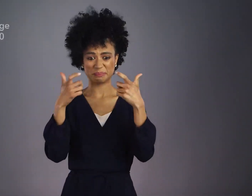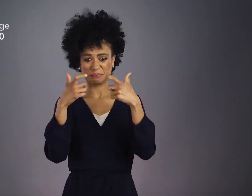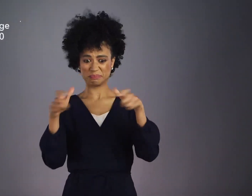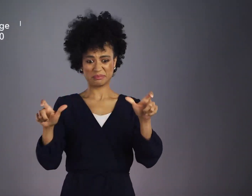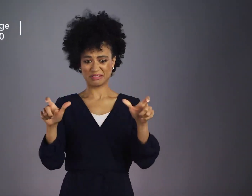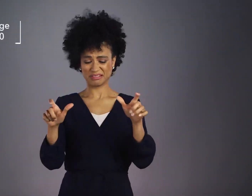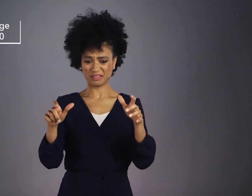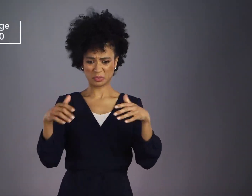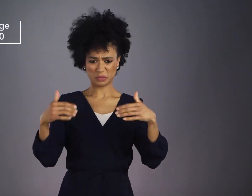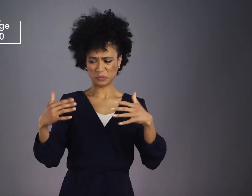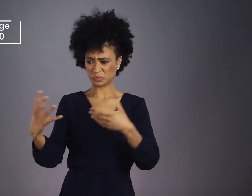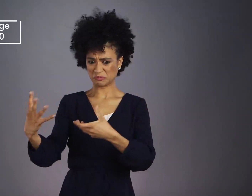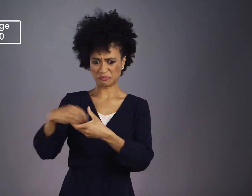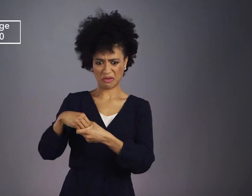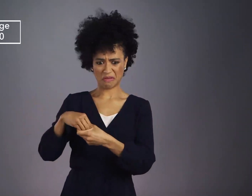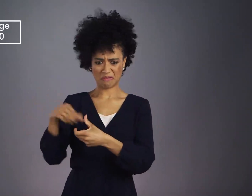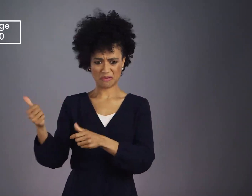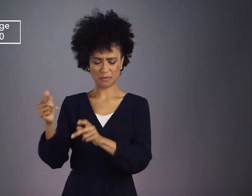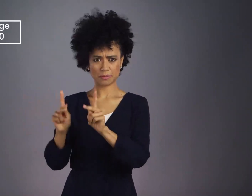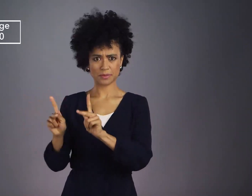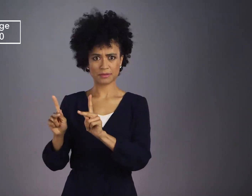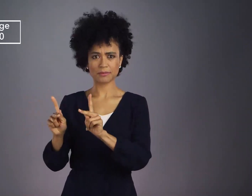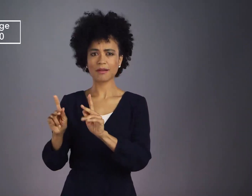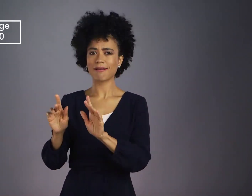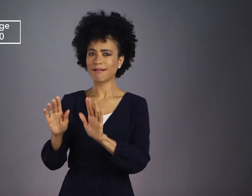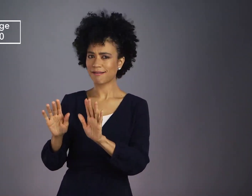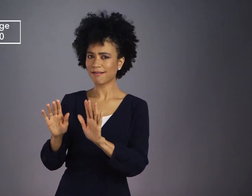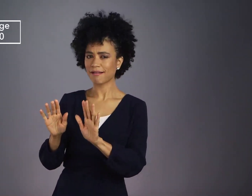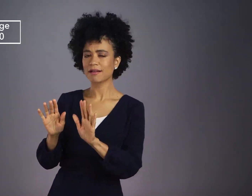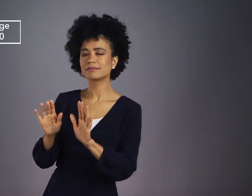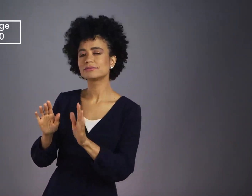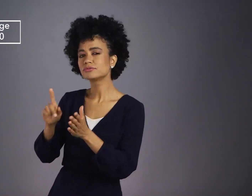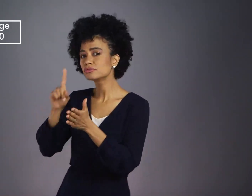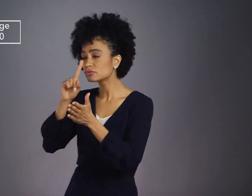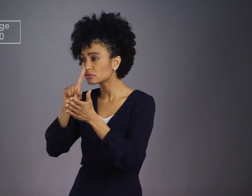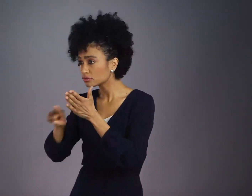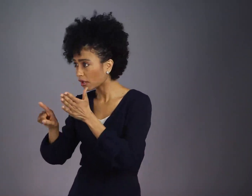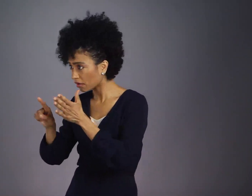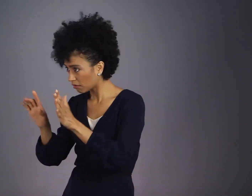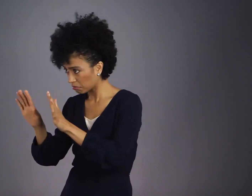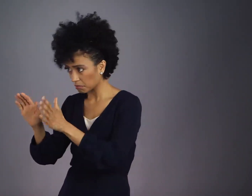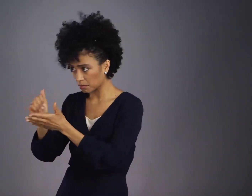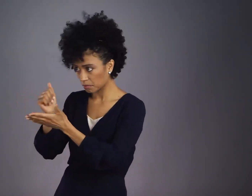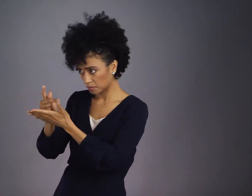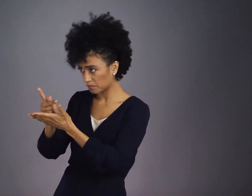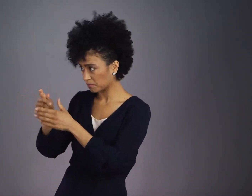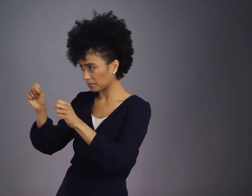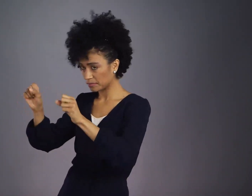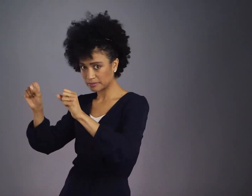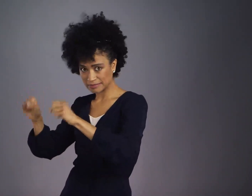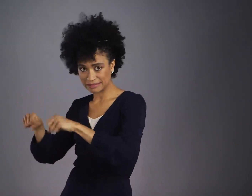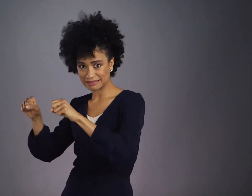Before taking drastic action which might implicate other people we secure their consent.